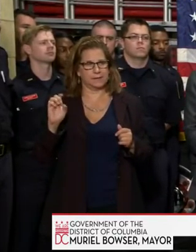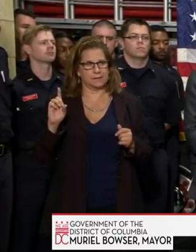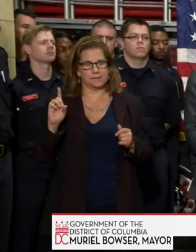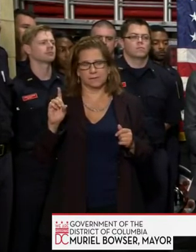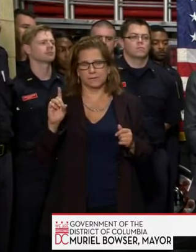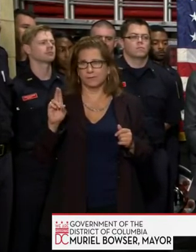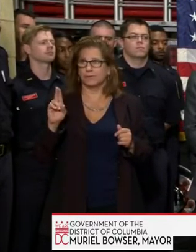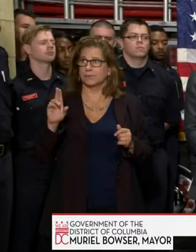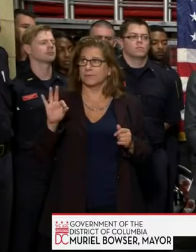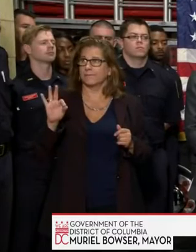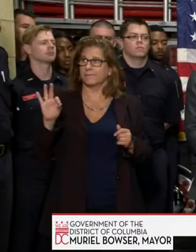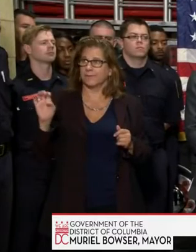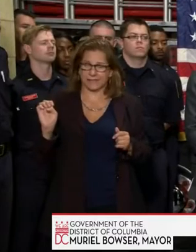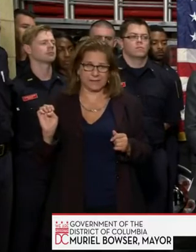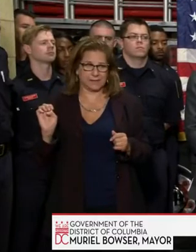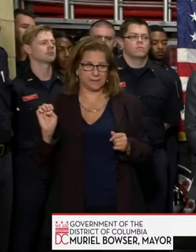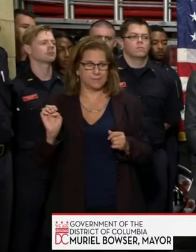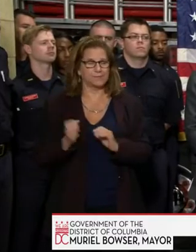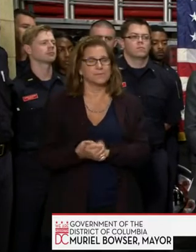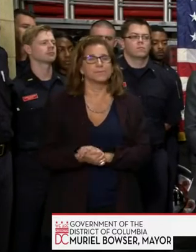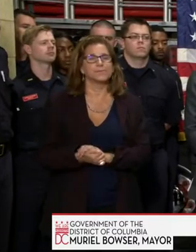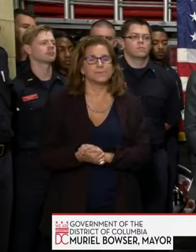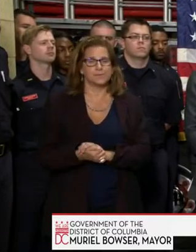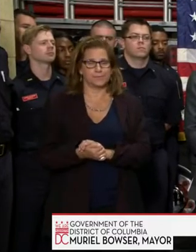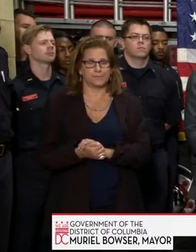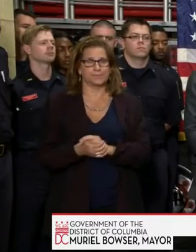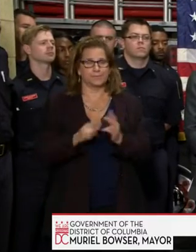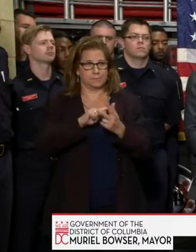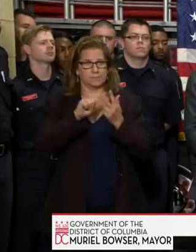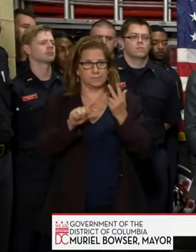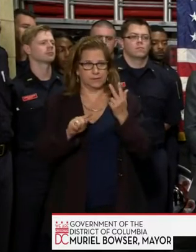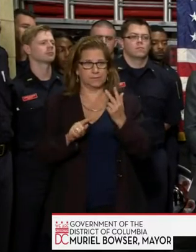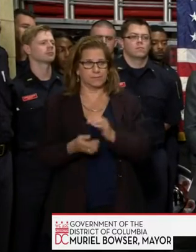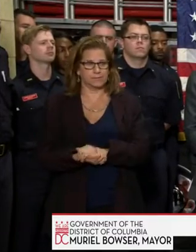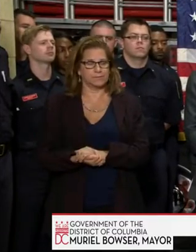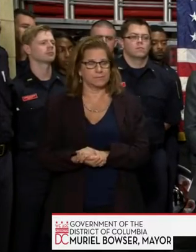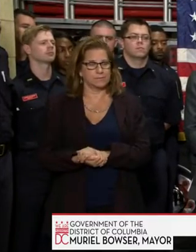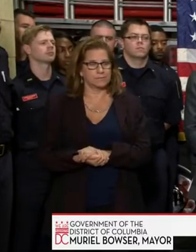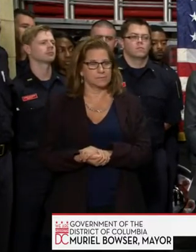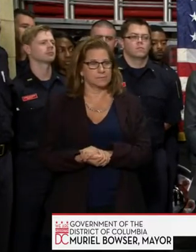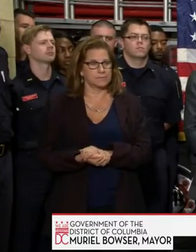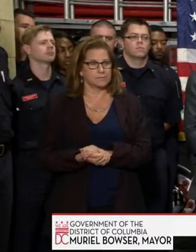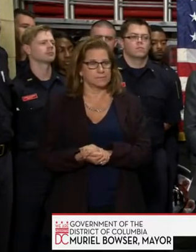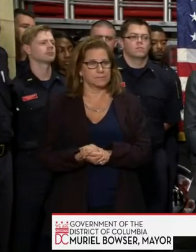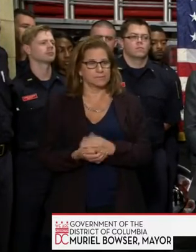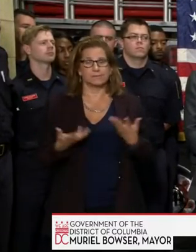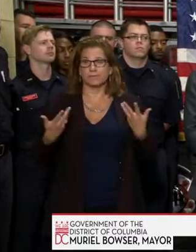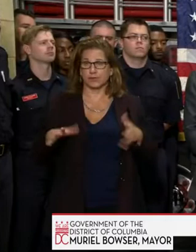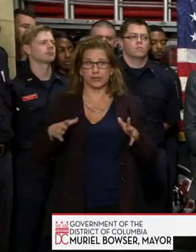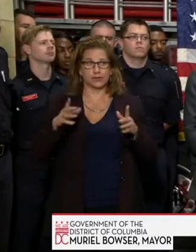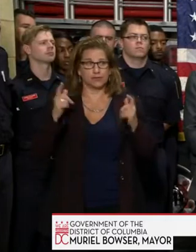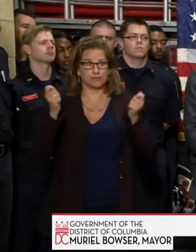MAYOR BOWSER, I WANT TO JUST REMIND YOU THAT THERE WILL BE THIS AFTER EVENT OF THE PREPARATIONS FOR THE HURRICANE